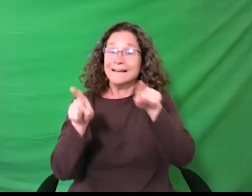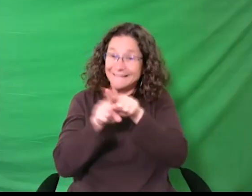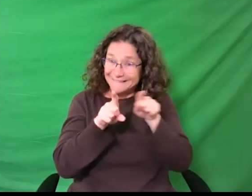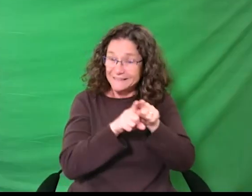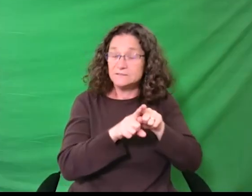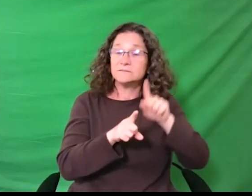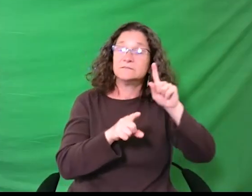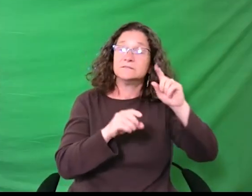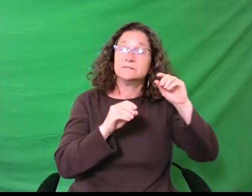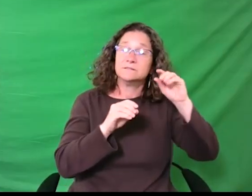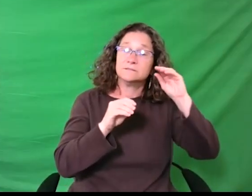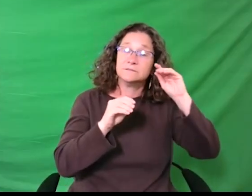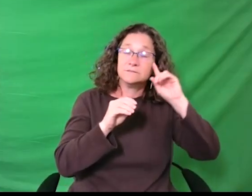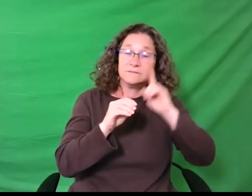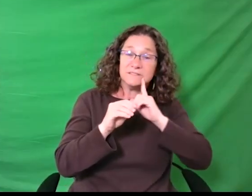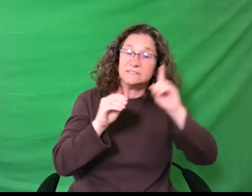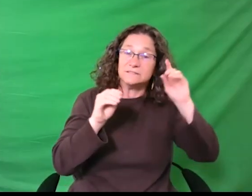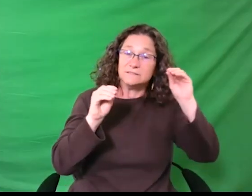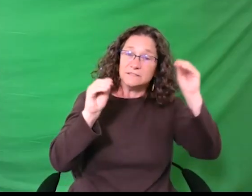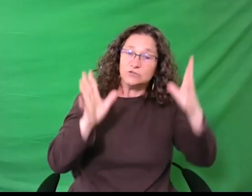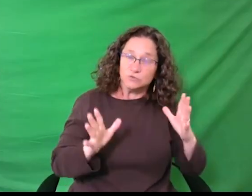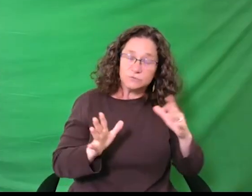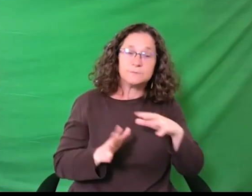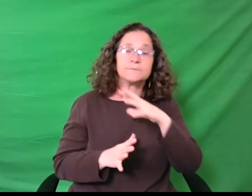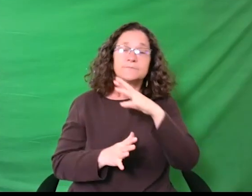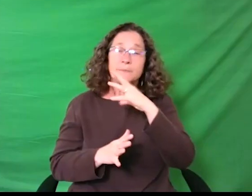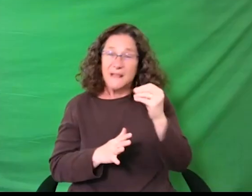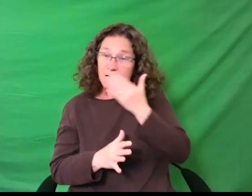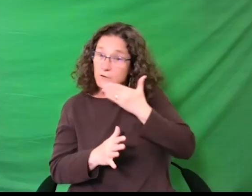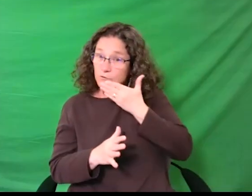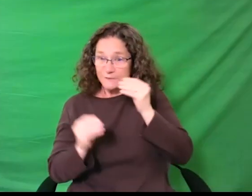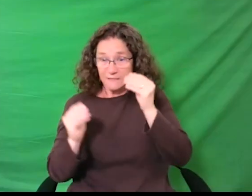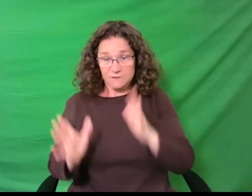been a cued speech instructor. So I'm going to be discussing a little bit